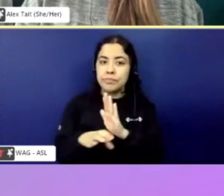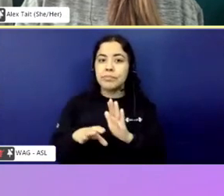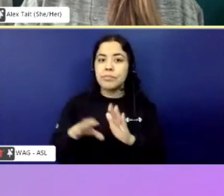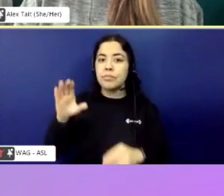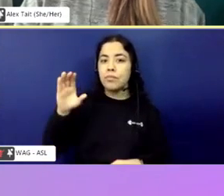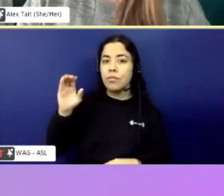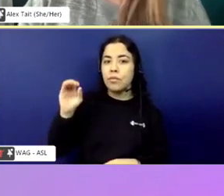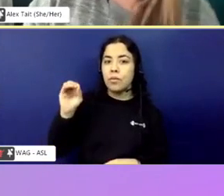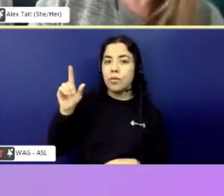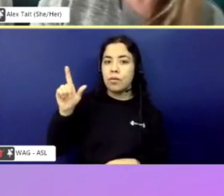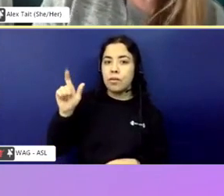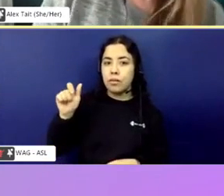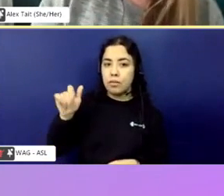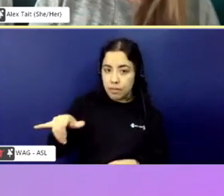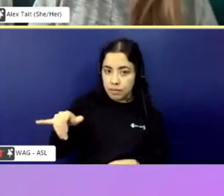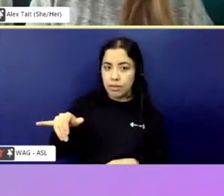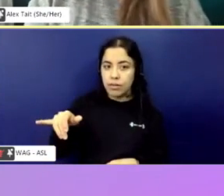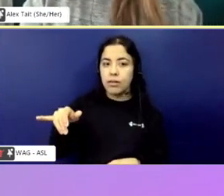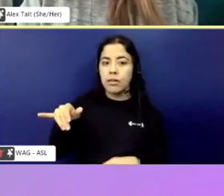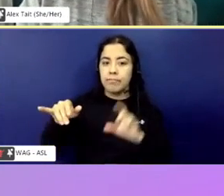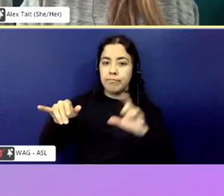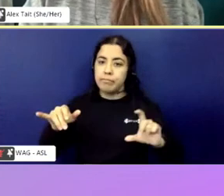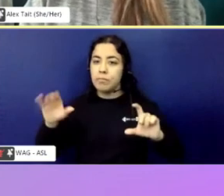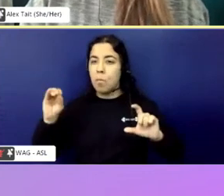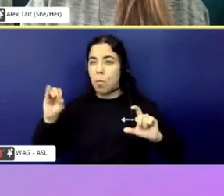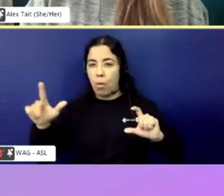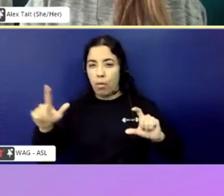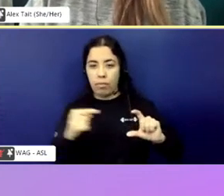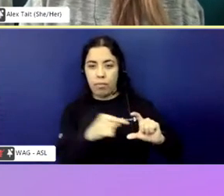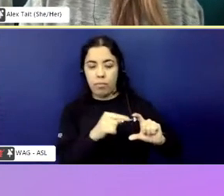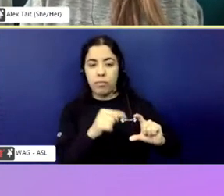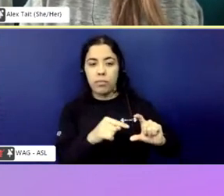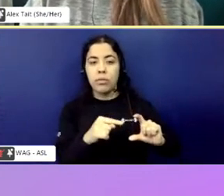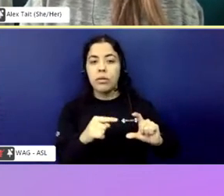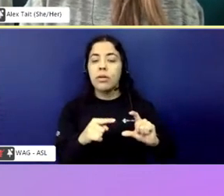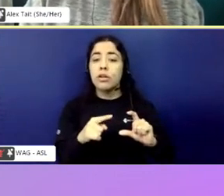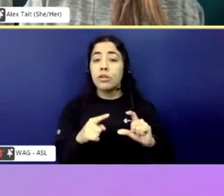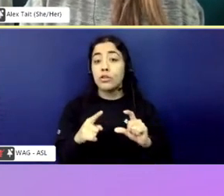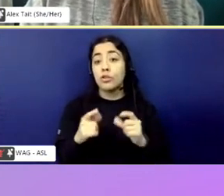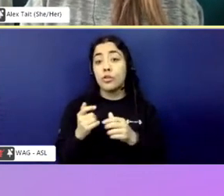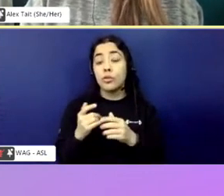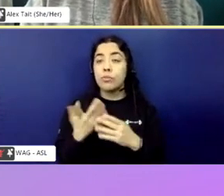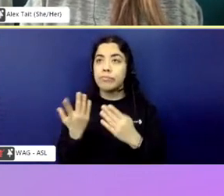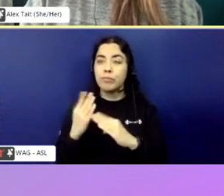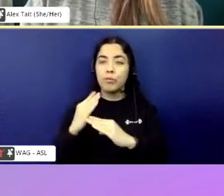And here is an example of. On this slide I'm showing an